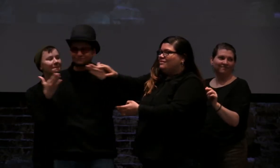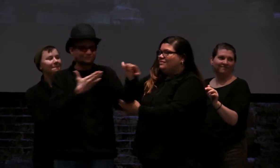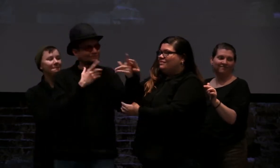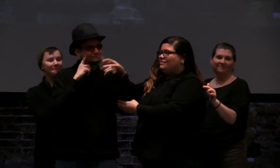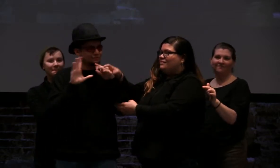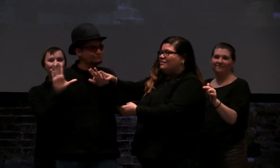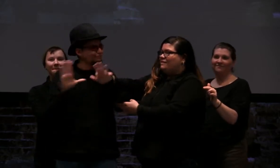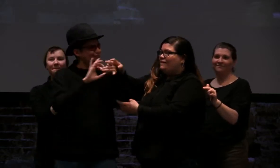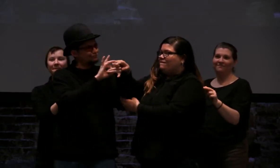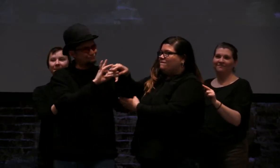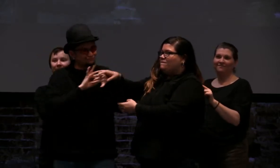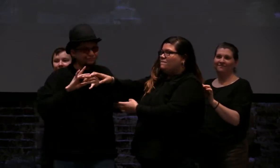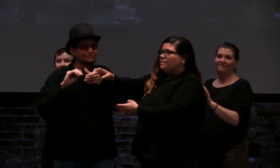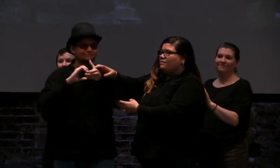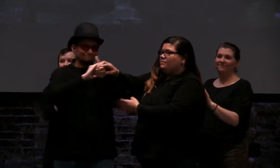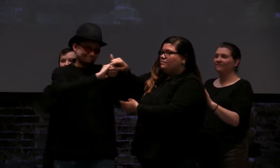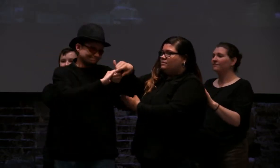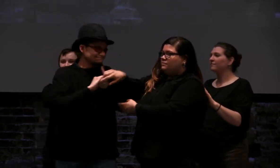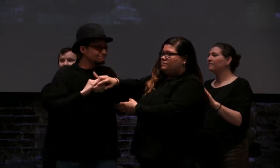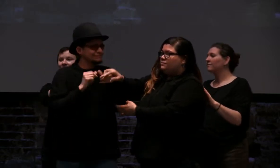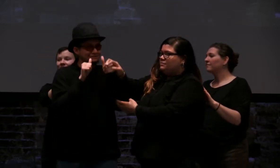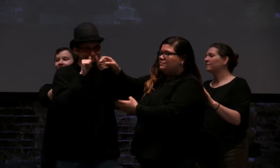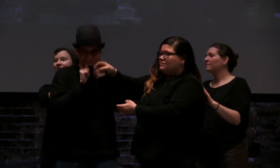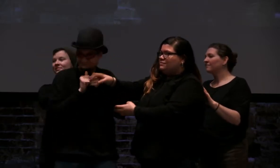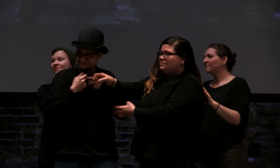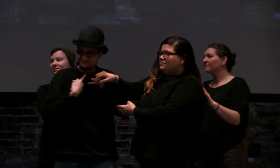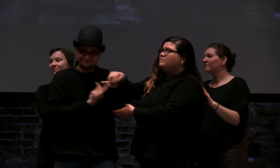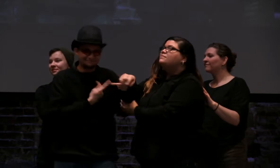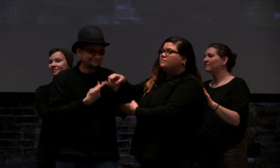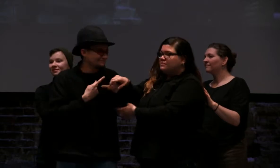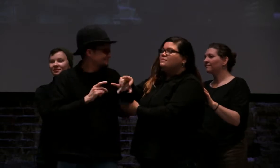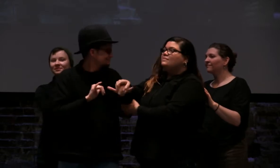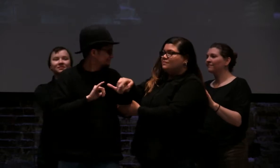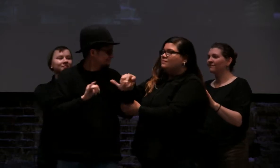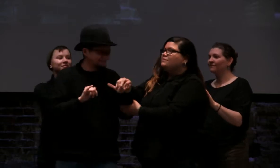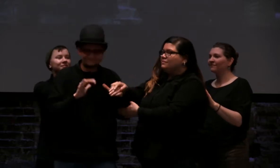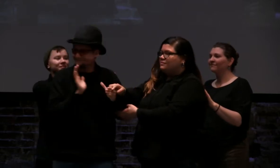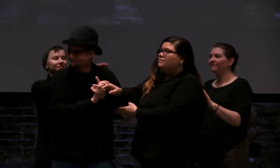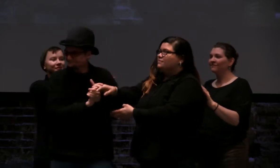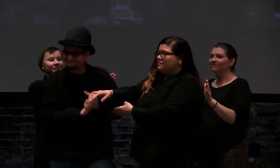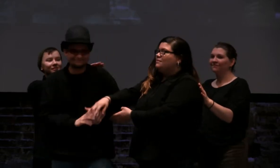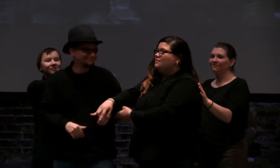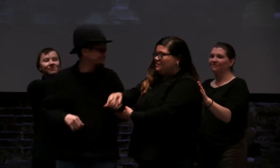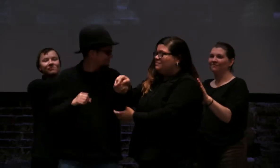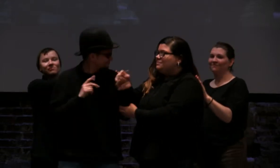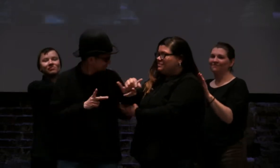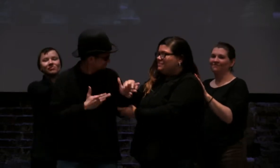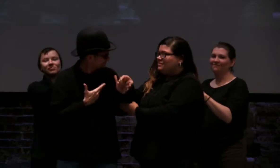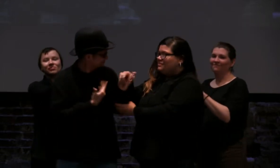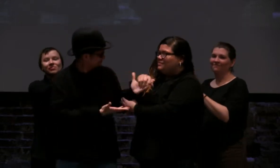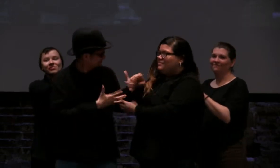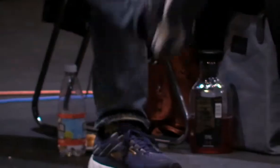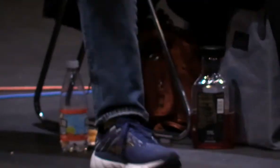I want to thank all of you for your unity and the things you have shared this weekend with us,